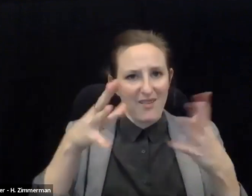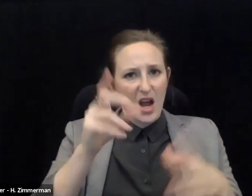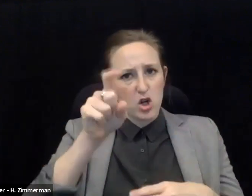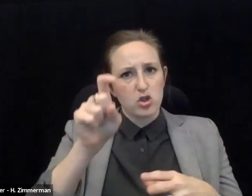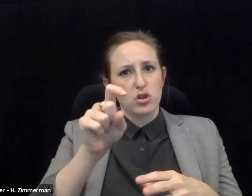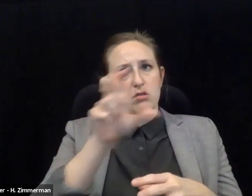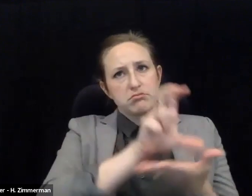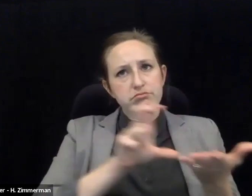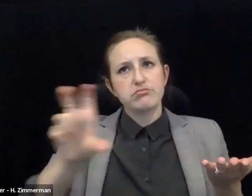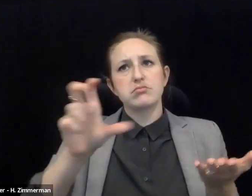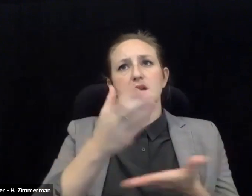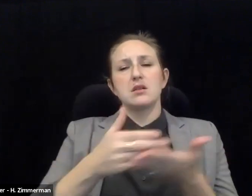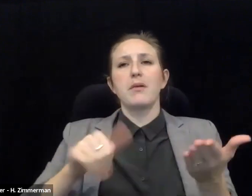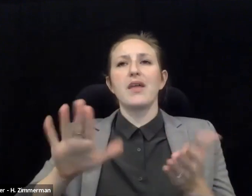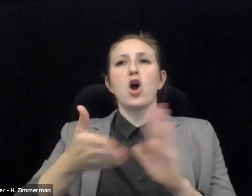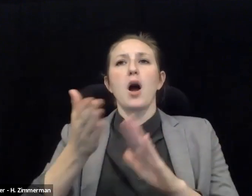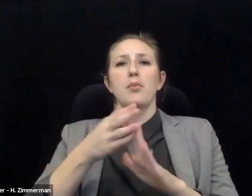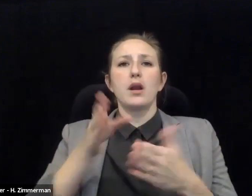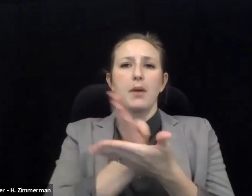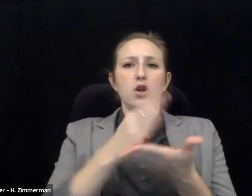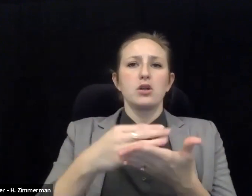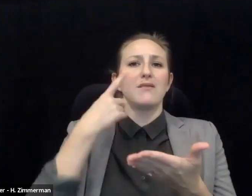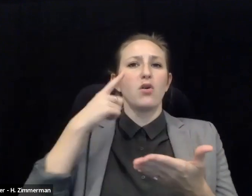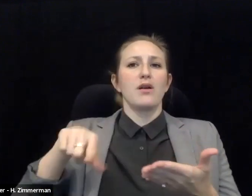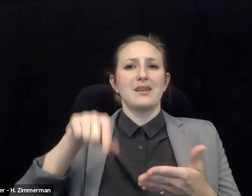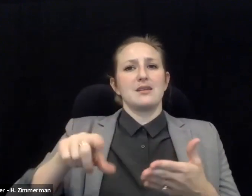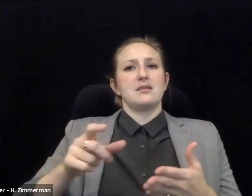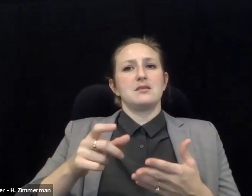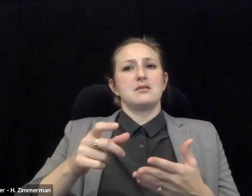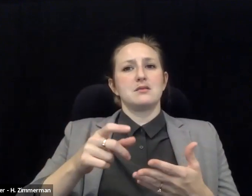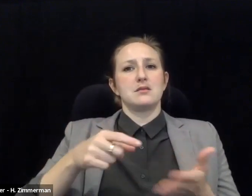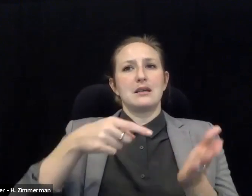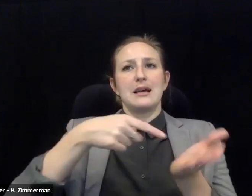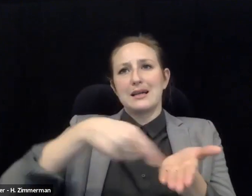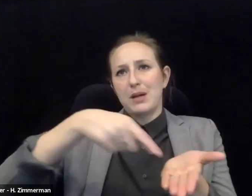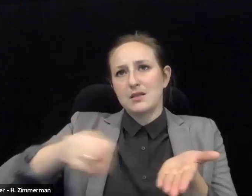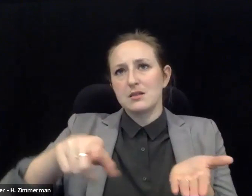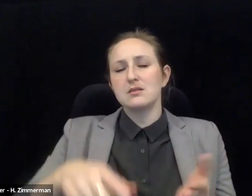budget towards these expenses.